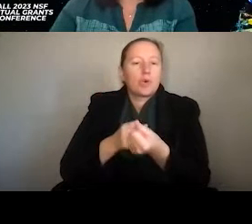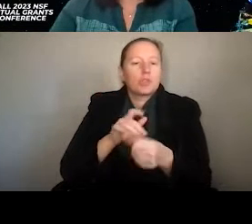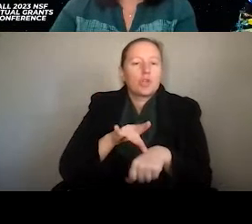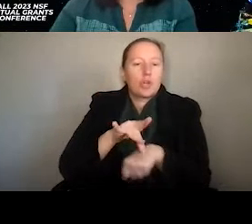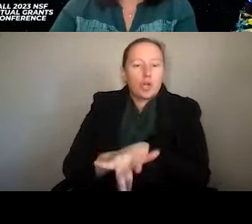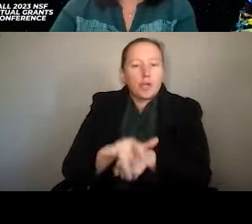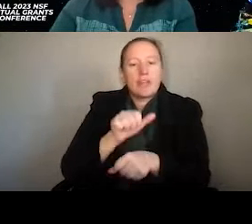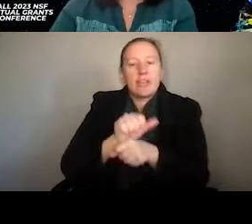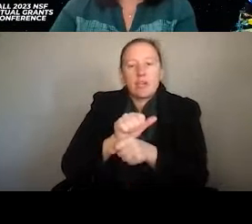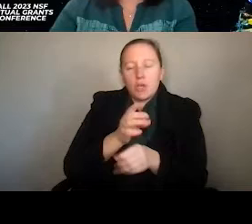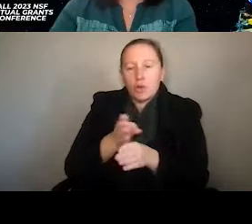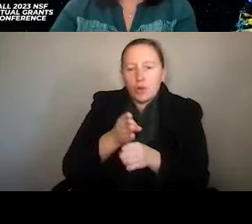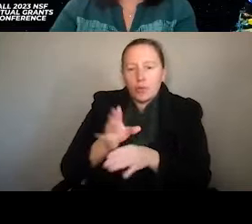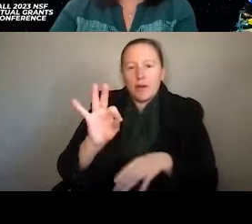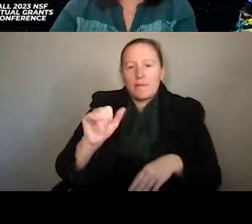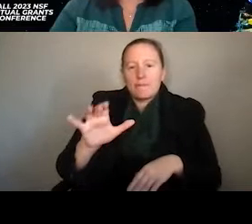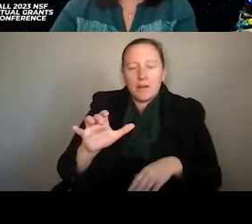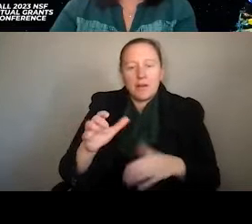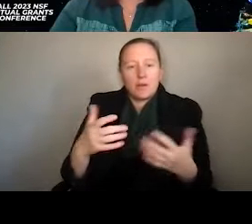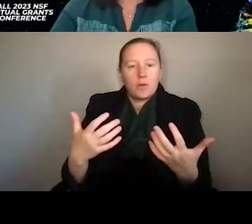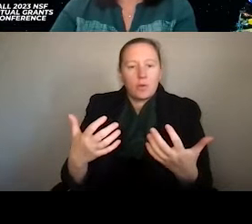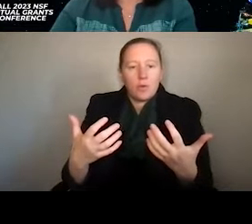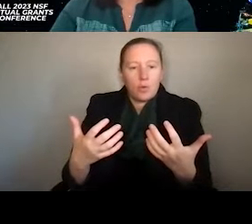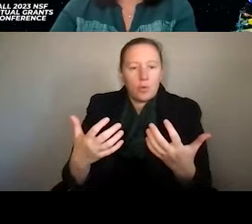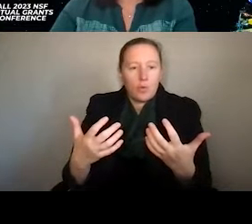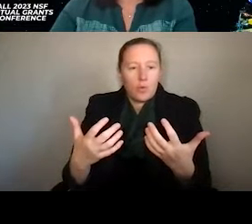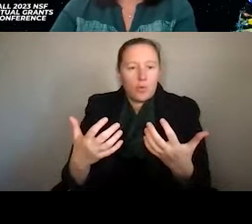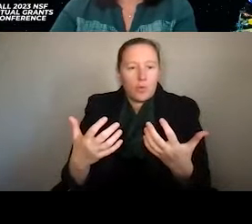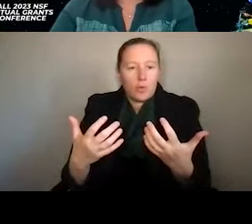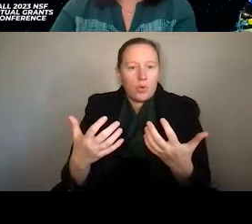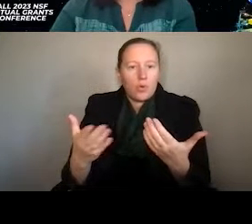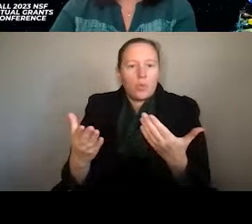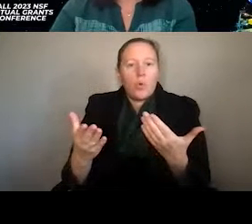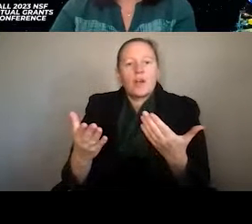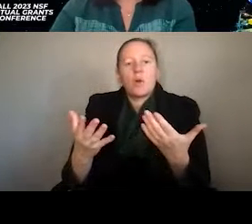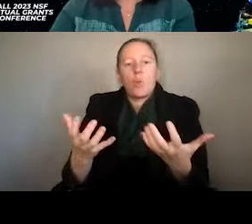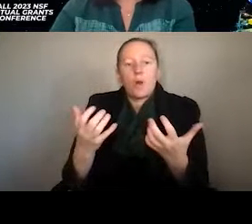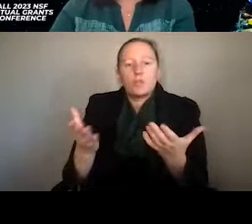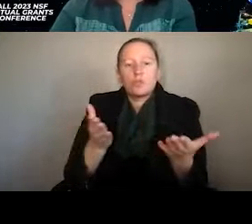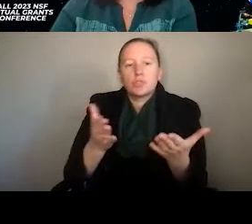the potential to serve as academic role models in research and education, and to lead advances in